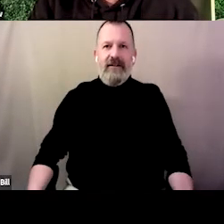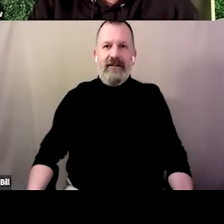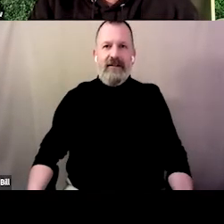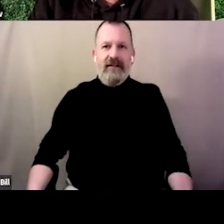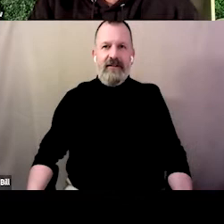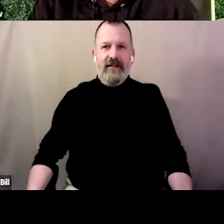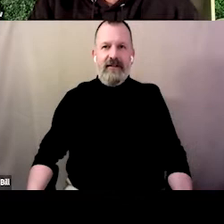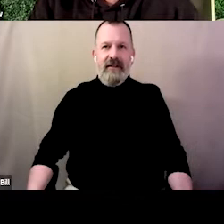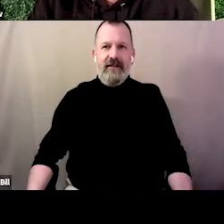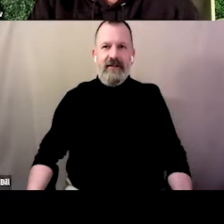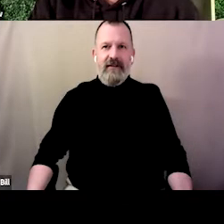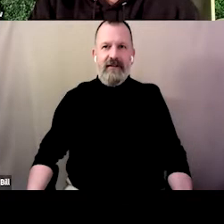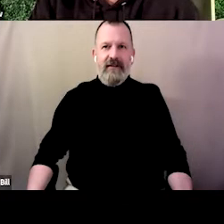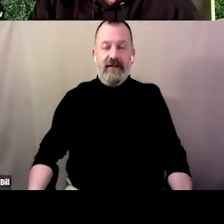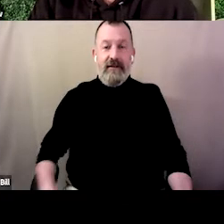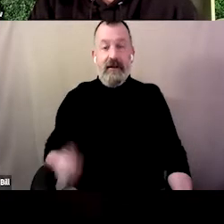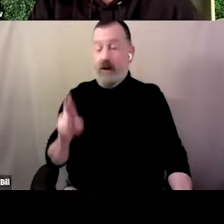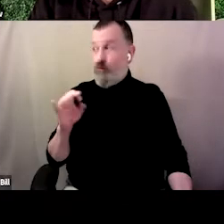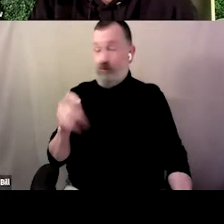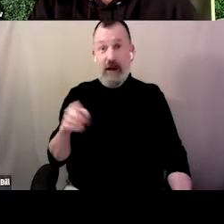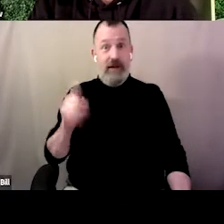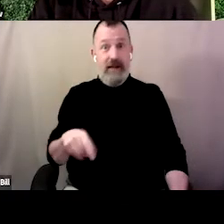CalebBarlow: Rick, you need to put this on the next quiz. So they actually answered.